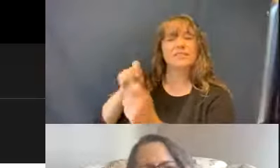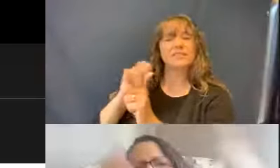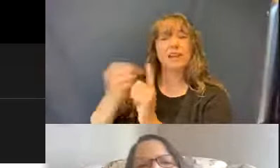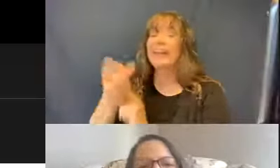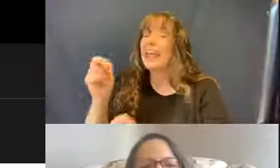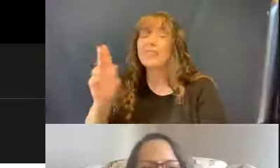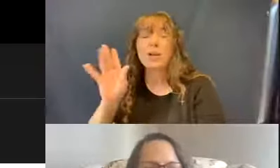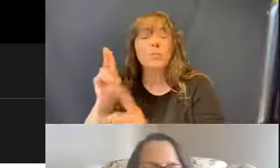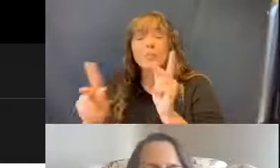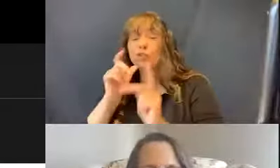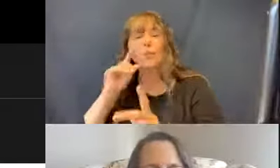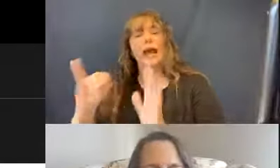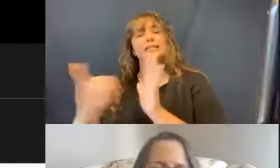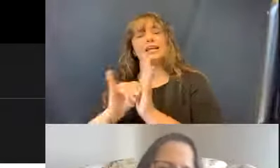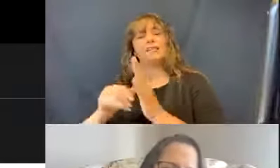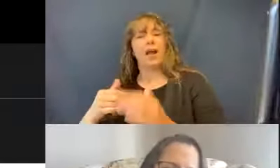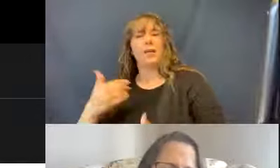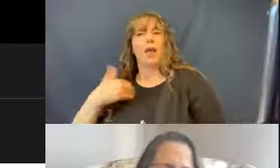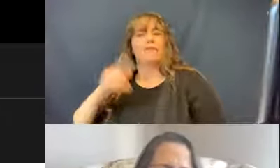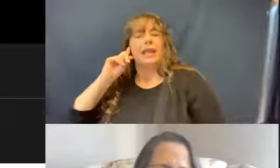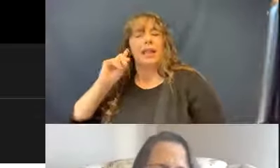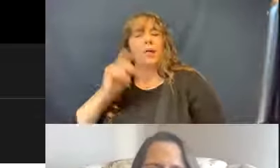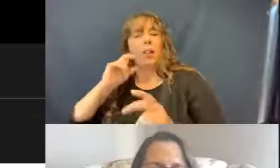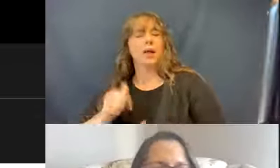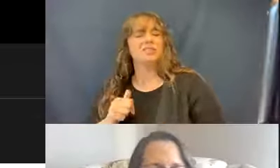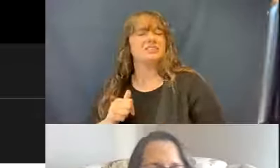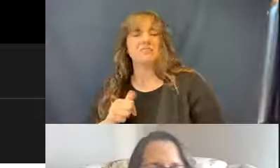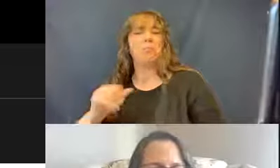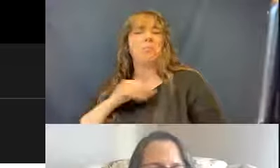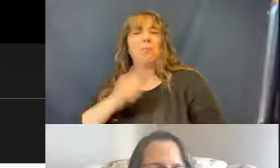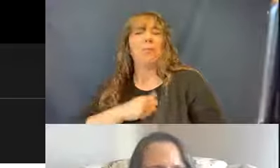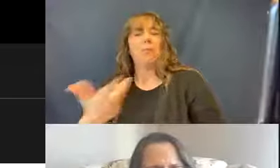as hearing loss, it makes it easier on them if we have a quieter environment especially